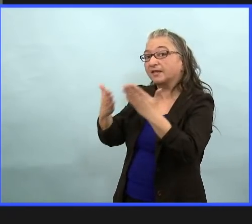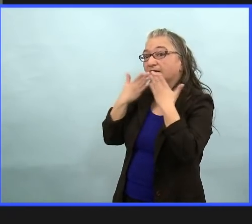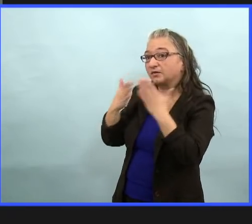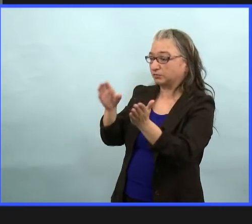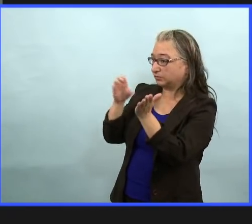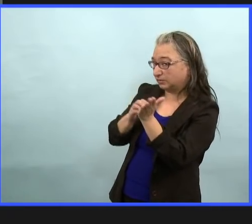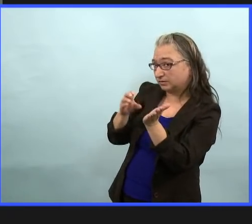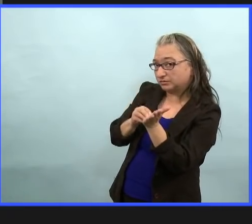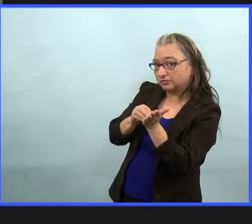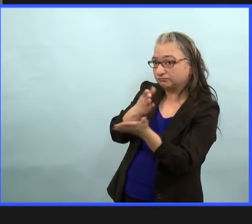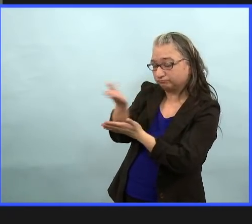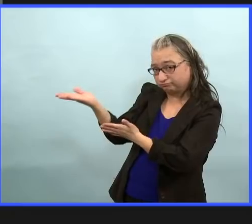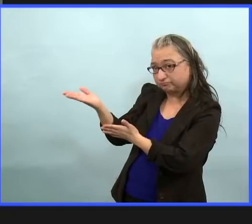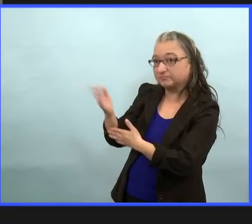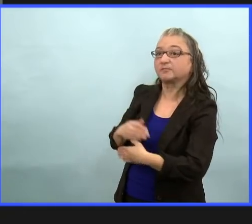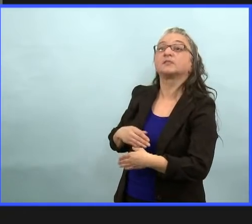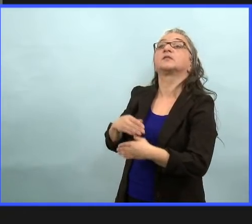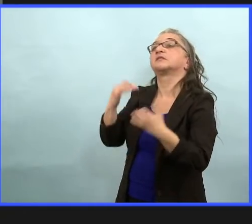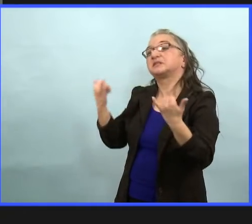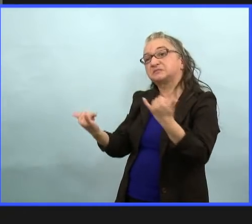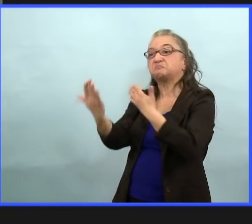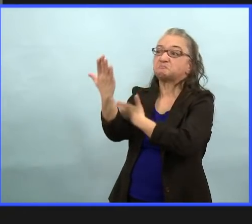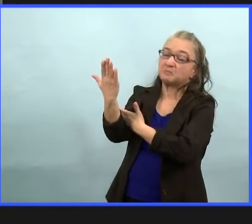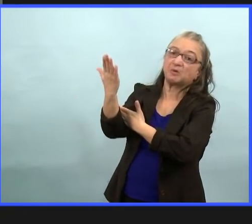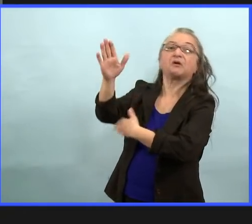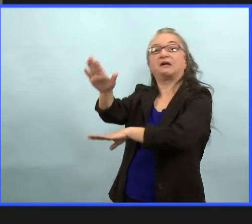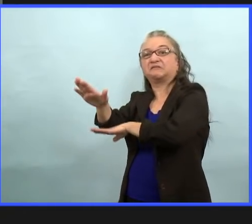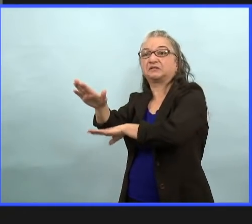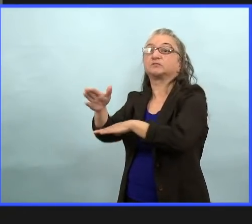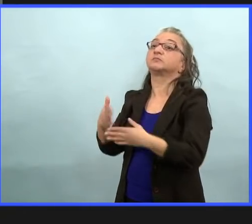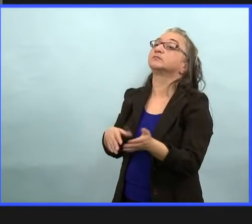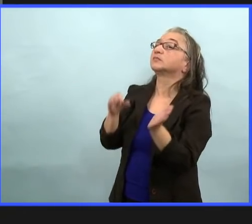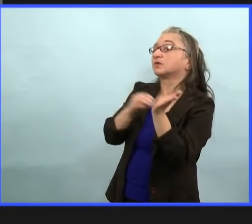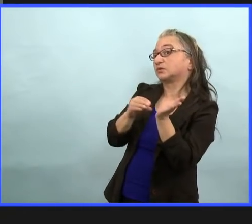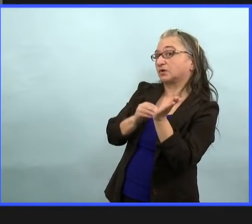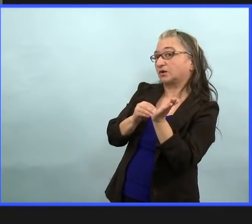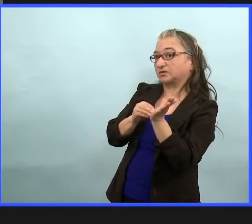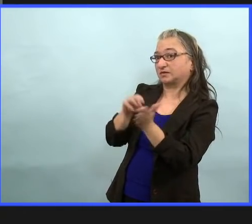slash afternoon uh dr matier i think i'll start with you i asked dr roose in this last week but